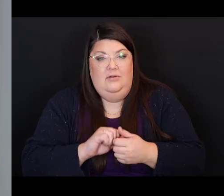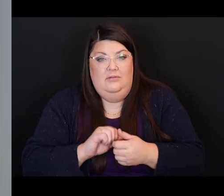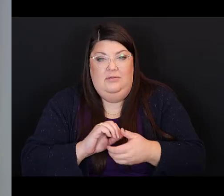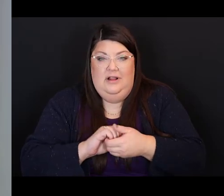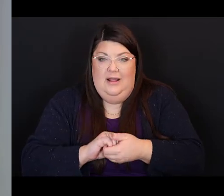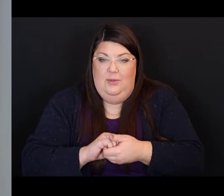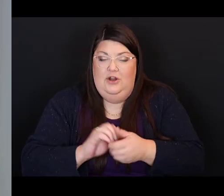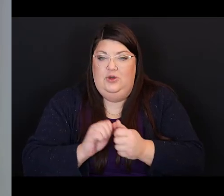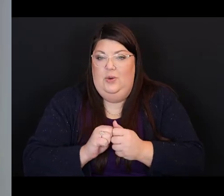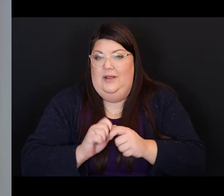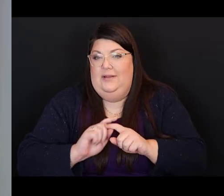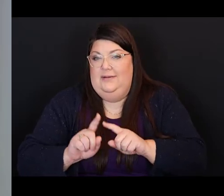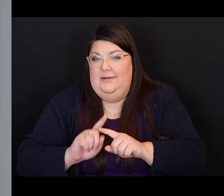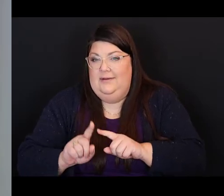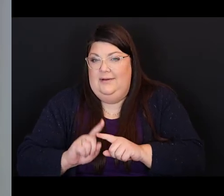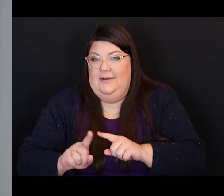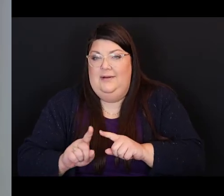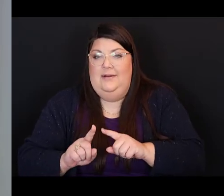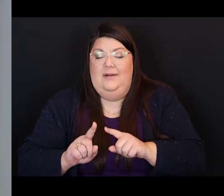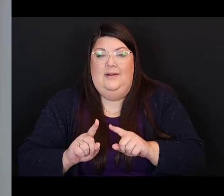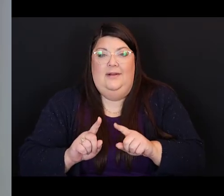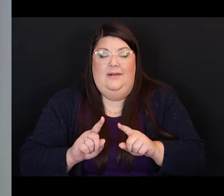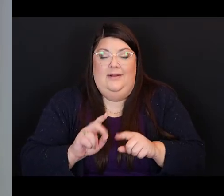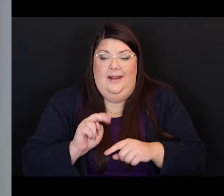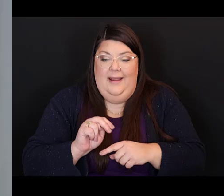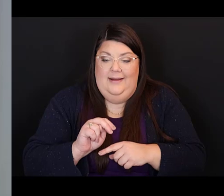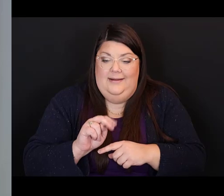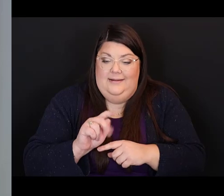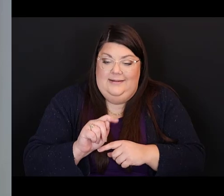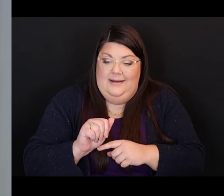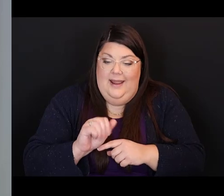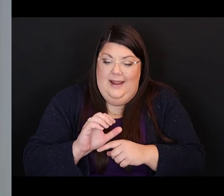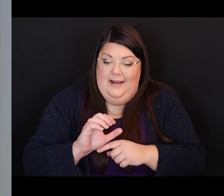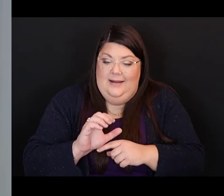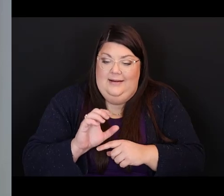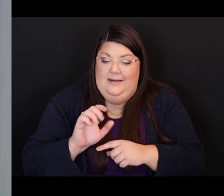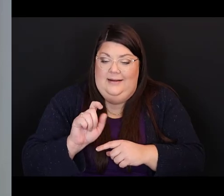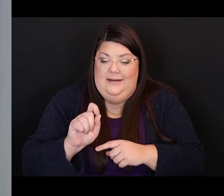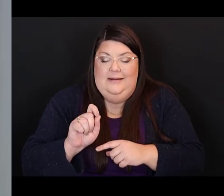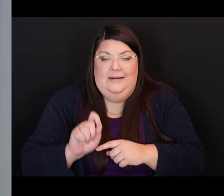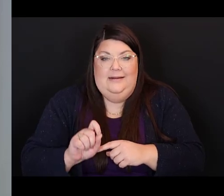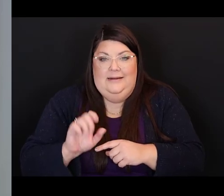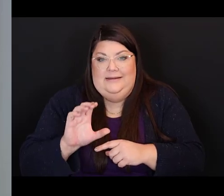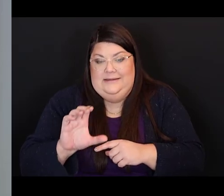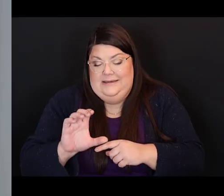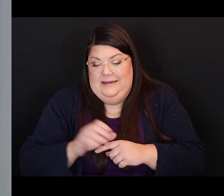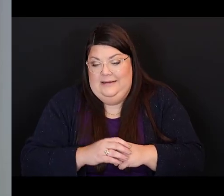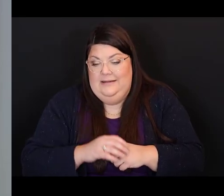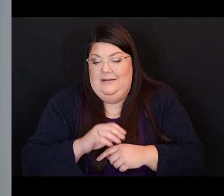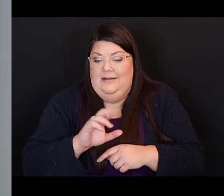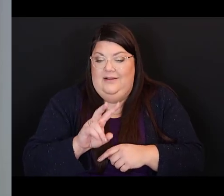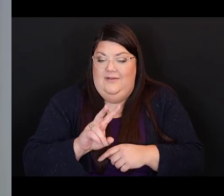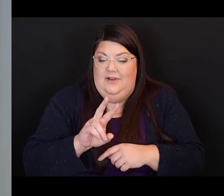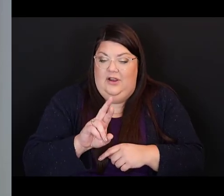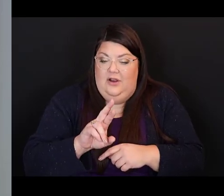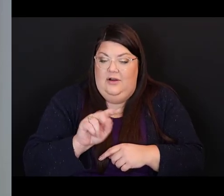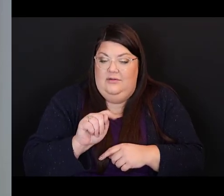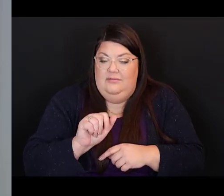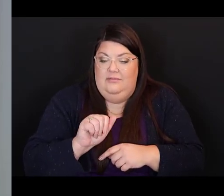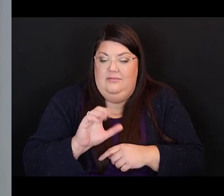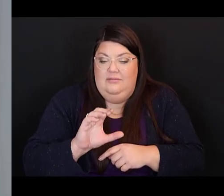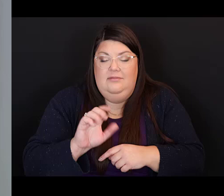and CSAVR, and of course the NTACT:C was part of development of this. Through those various venues,